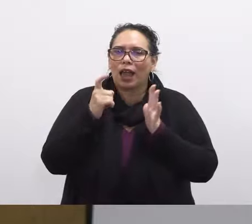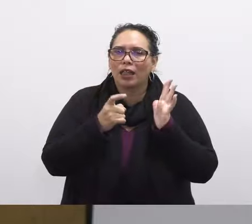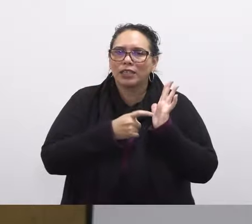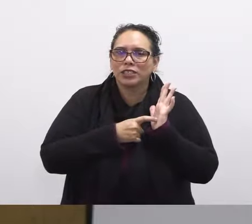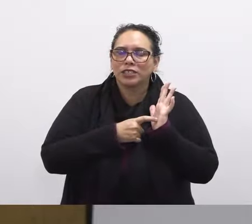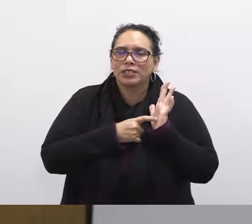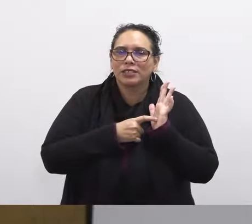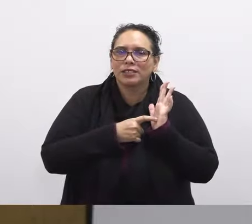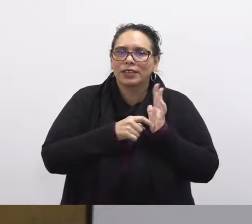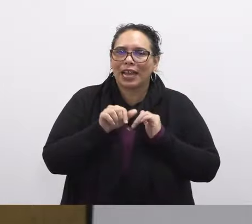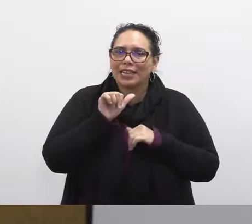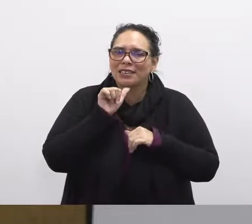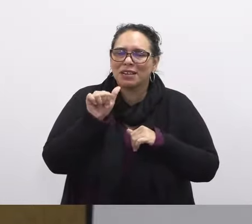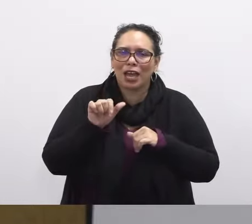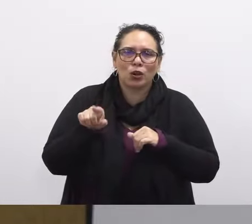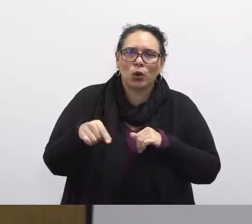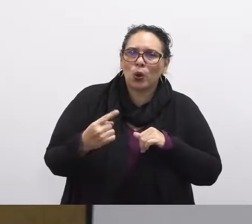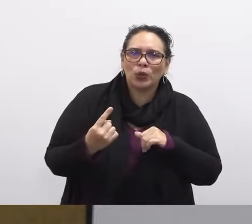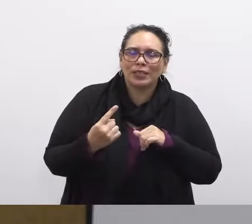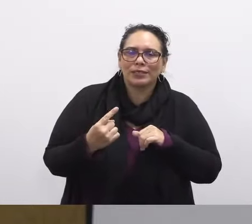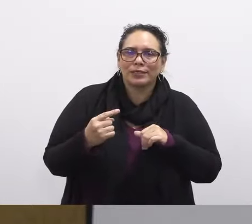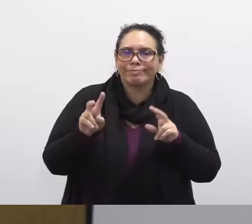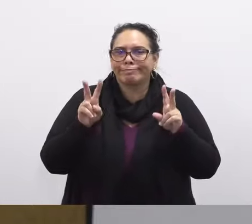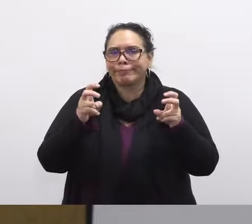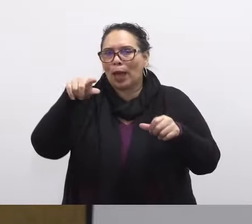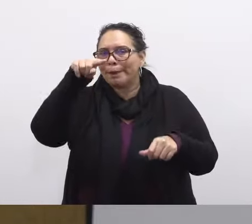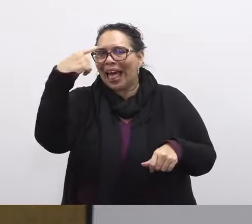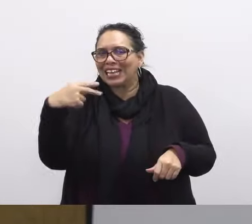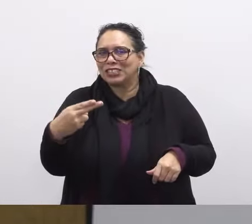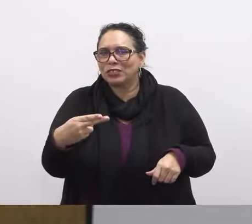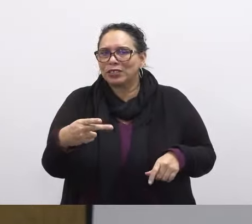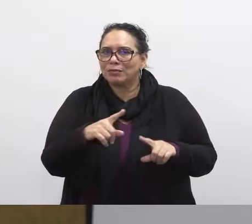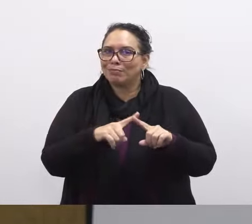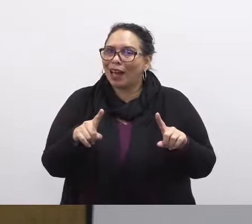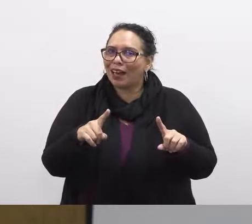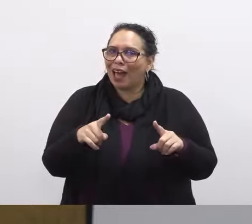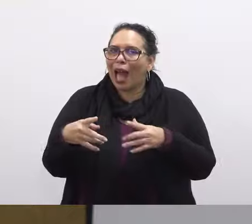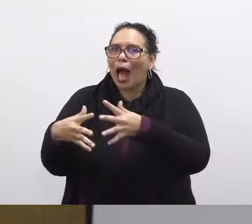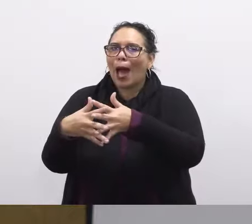not just as black history, but as American history. And often we try to create this separation,